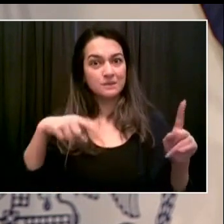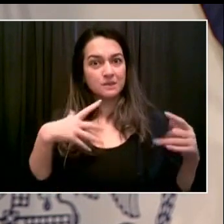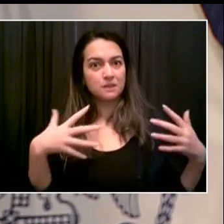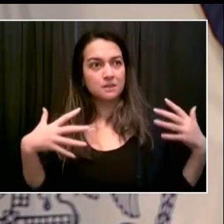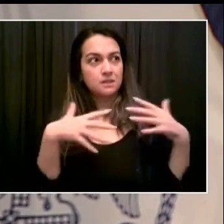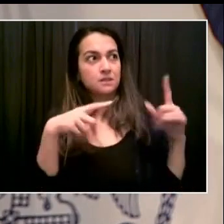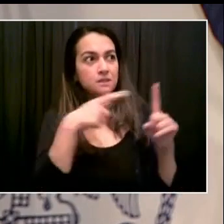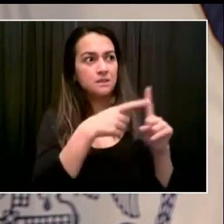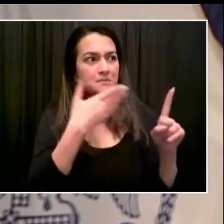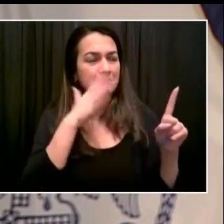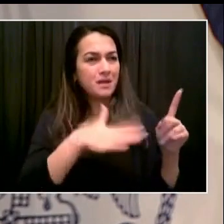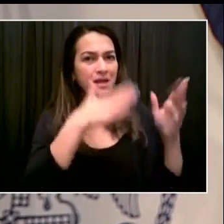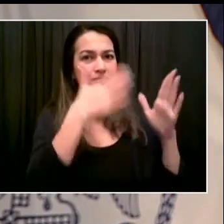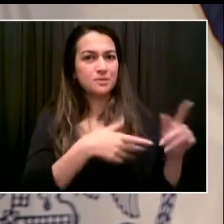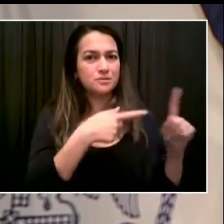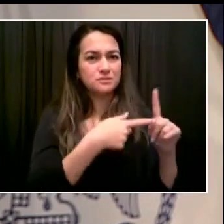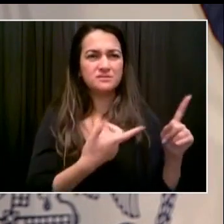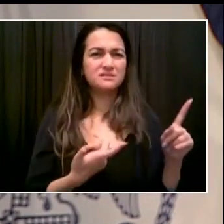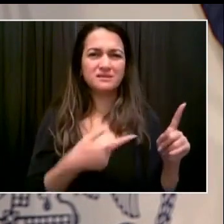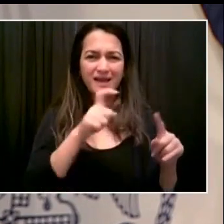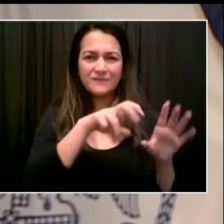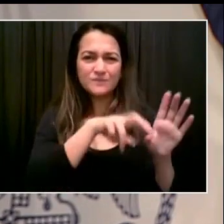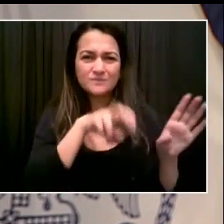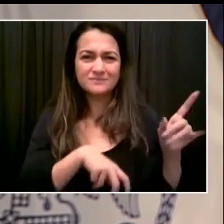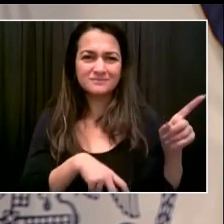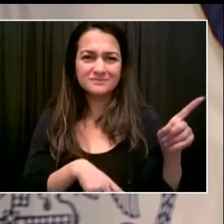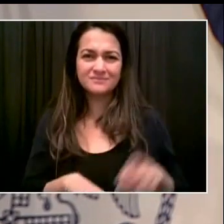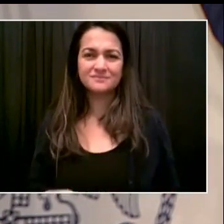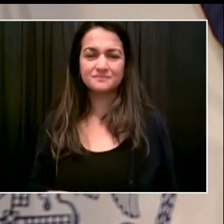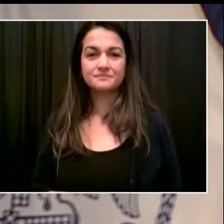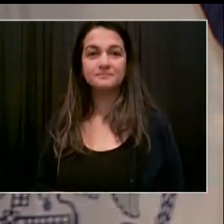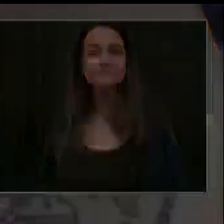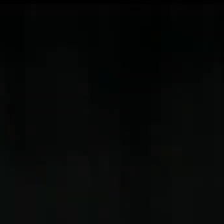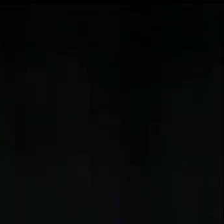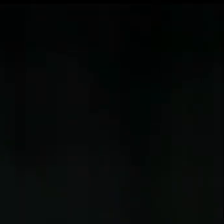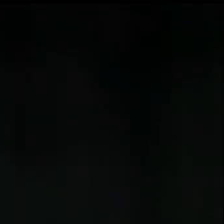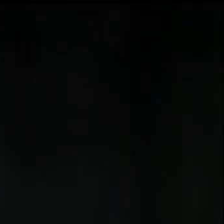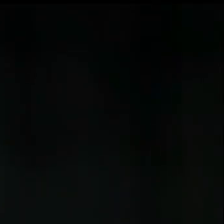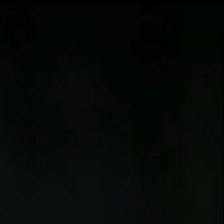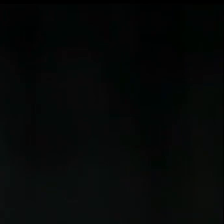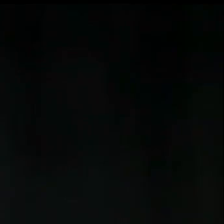some of these horrible things that have been outlined here.